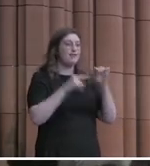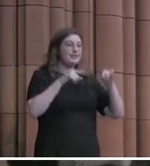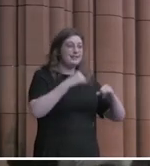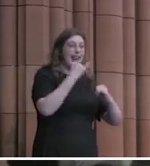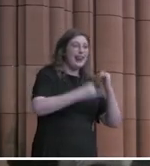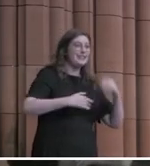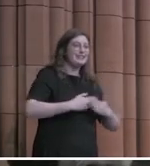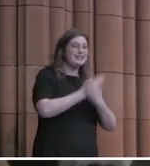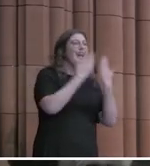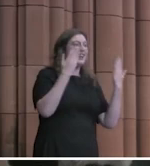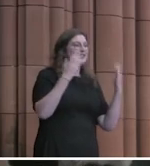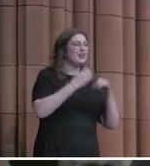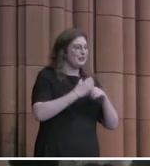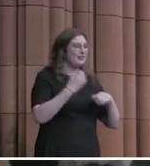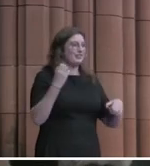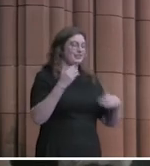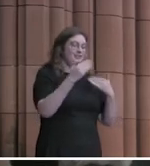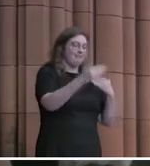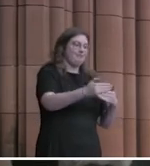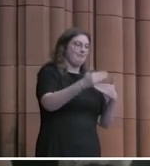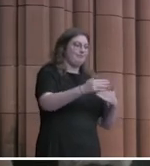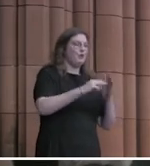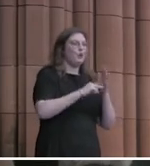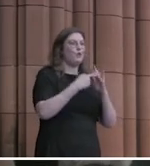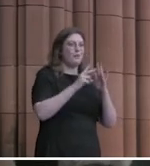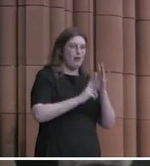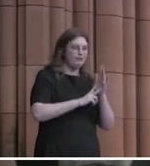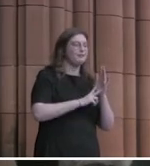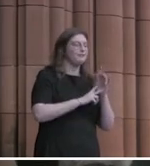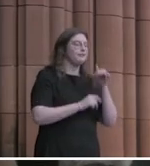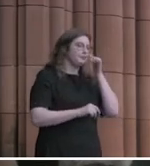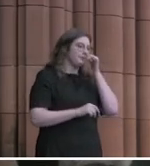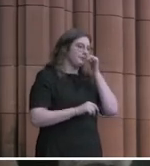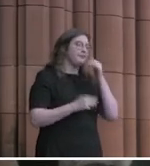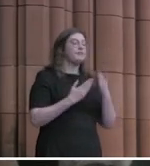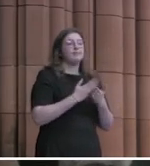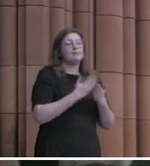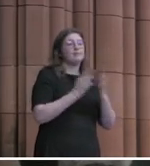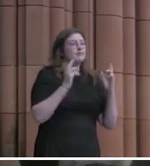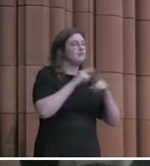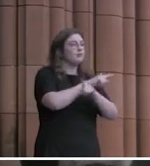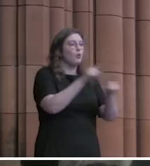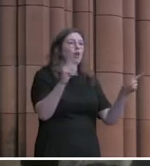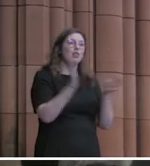of our graduation season in November. And I really hope that you all enjoy it, it's a special day.